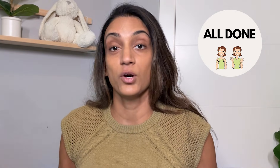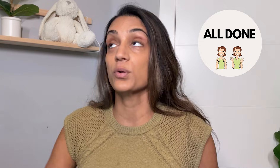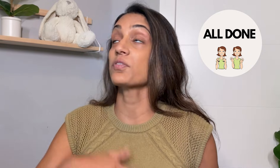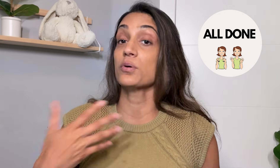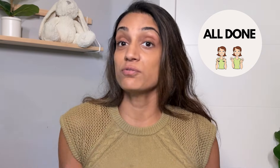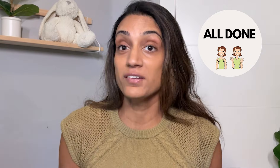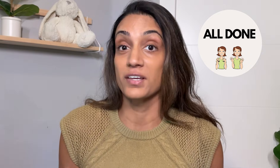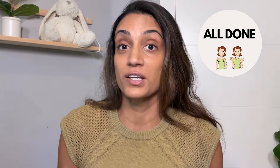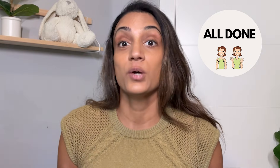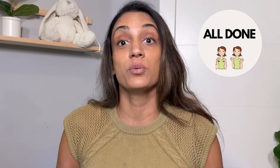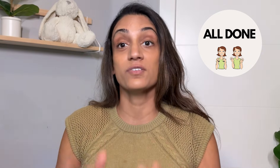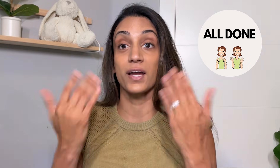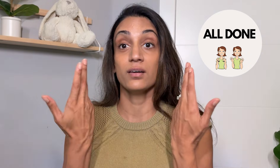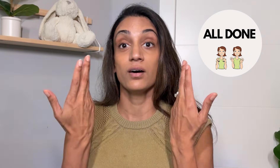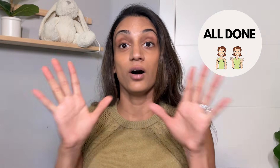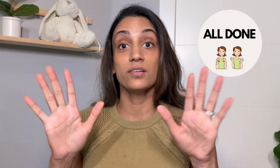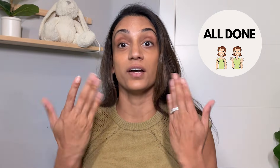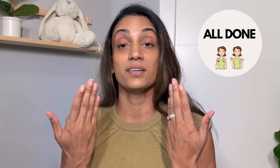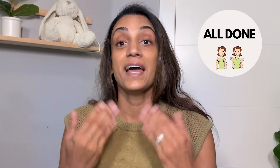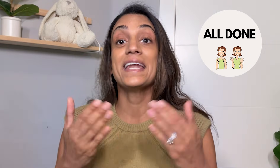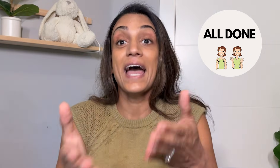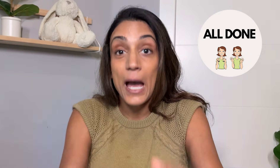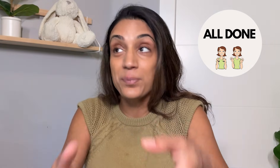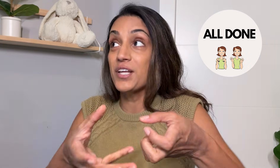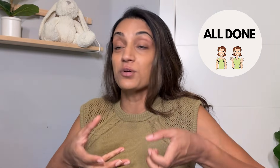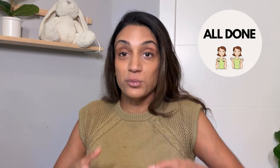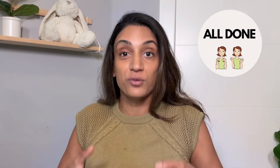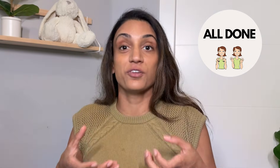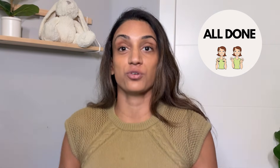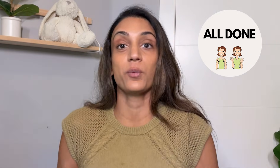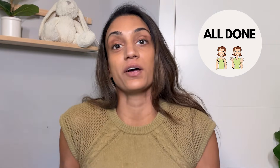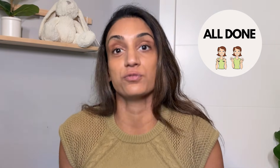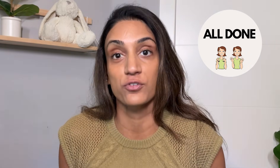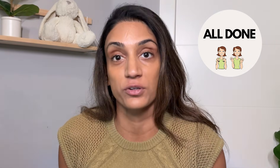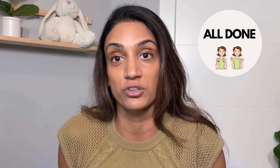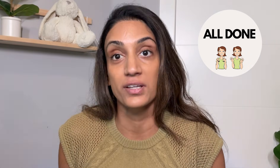Or if they were fussy, we would sign all done and happily remove the tray without frustration.